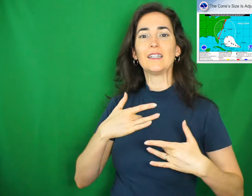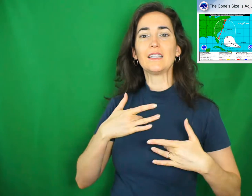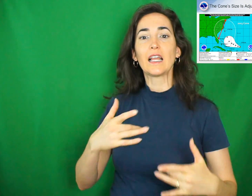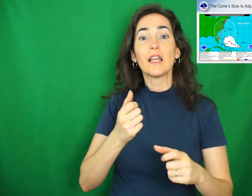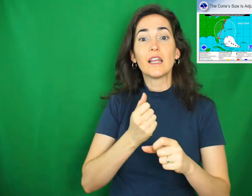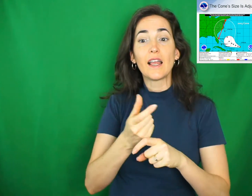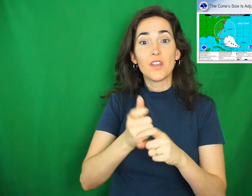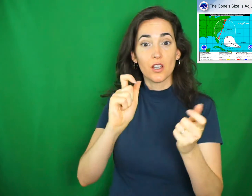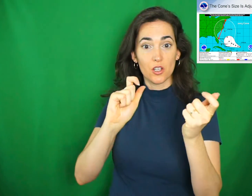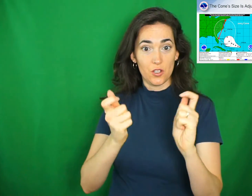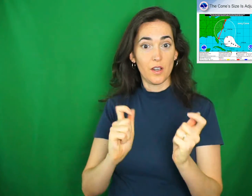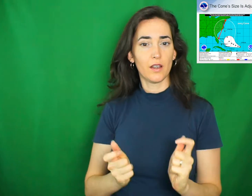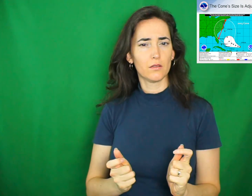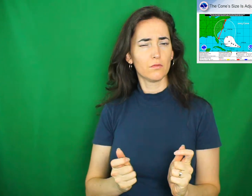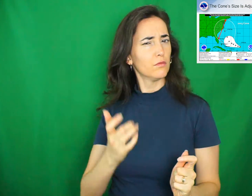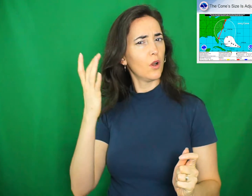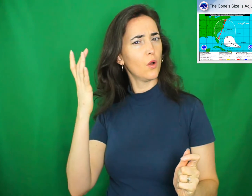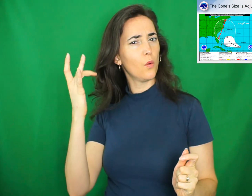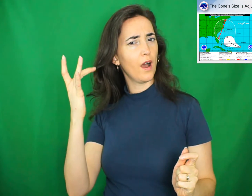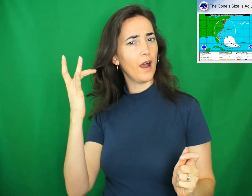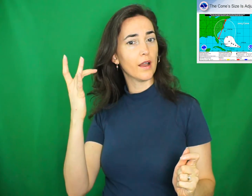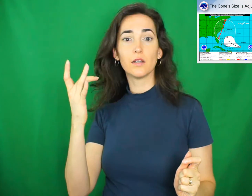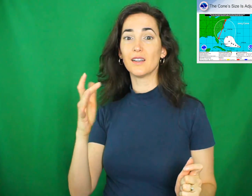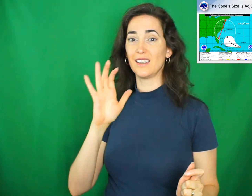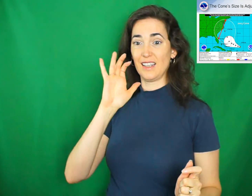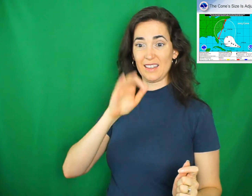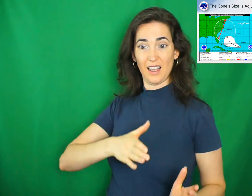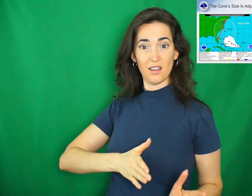Another thing to remember about the cone is that it changes a little bit each year.